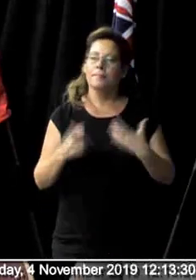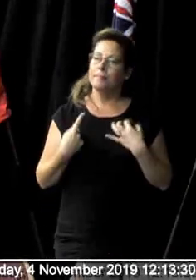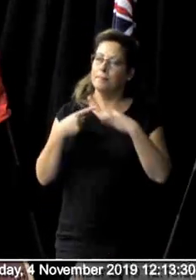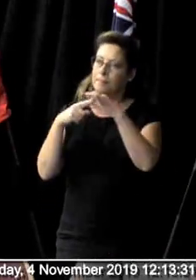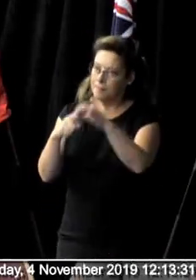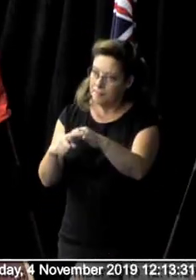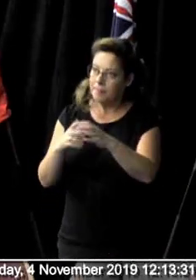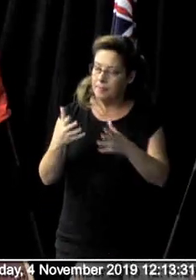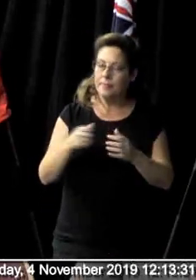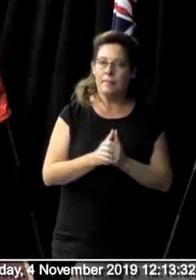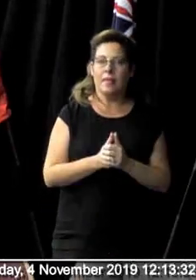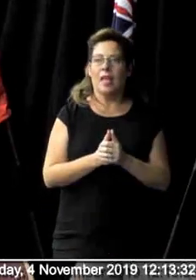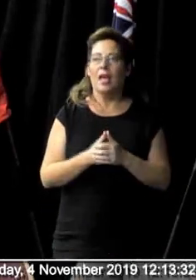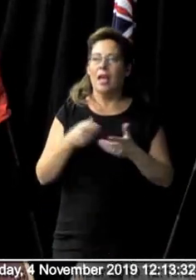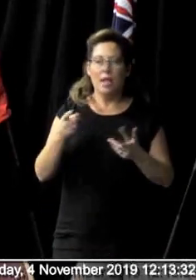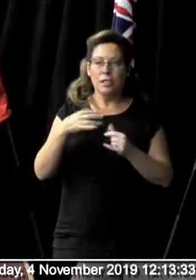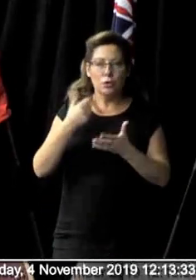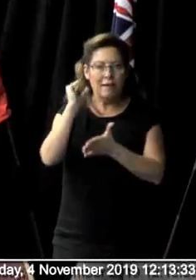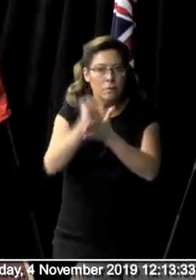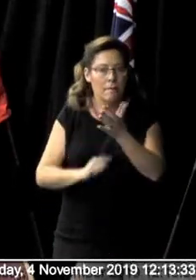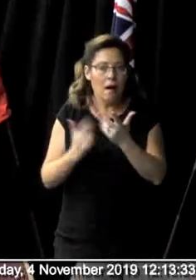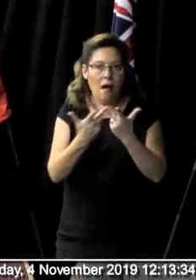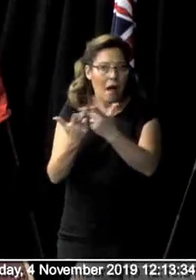So in year one, or year two when you go buy books